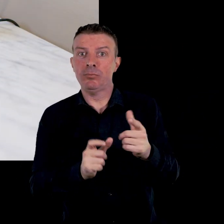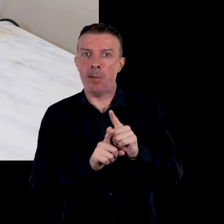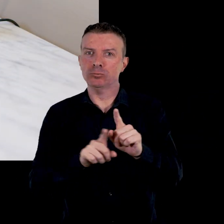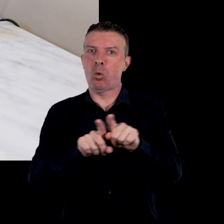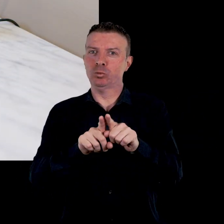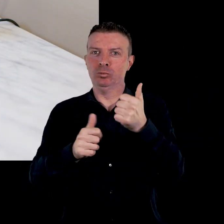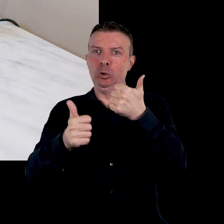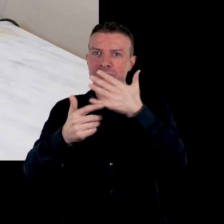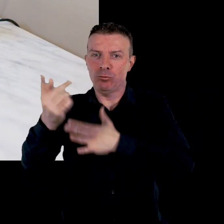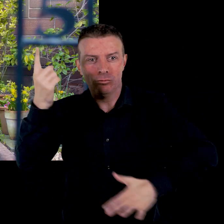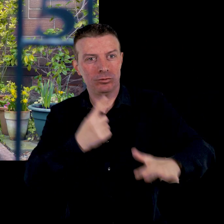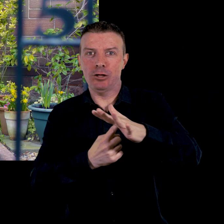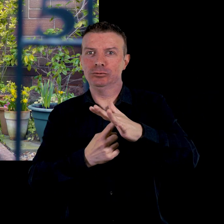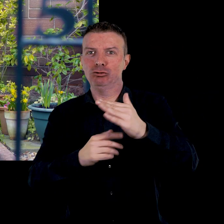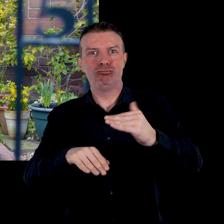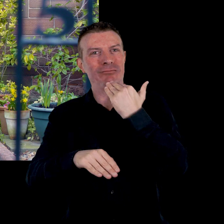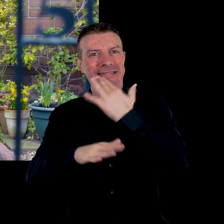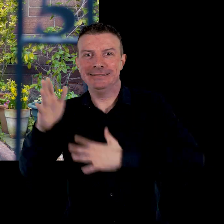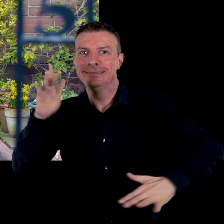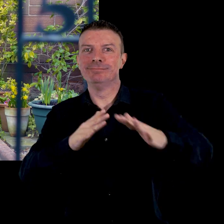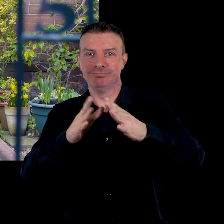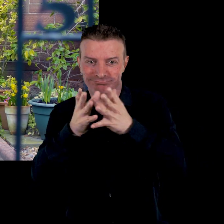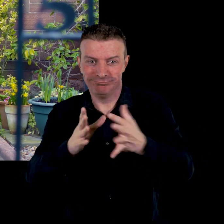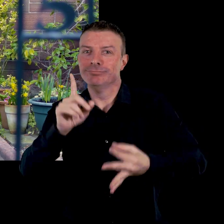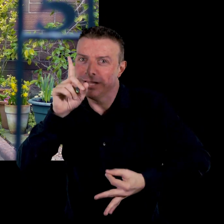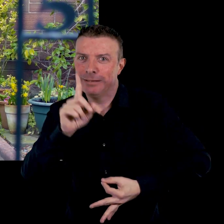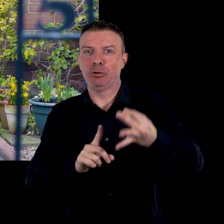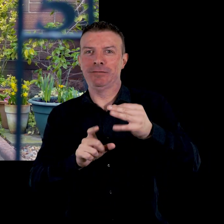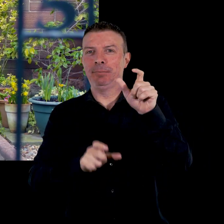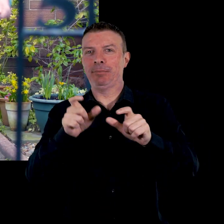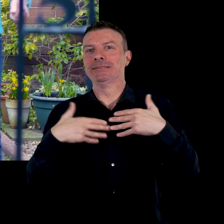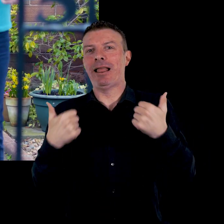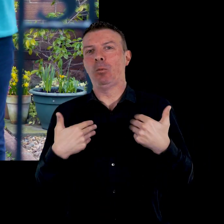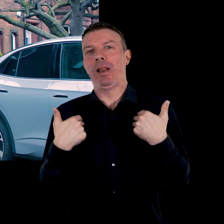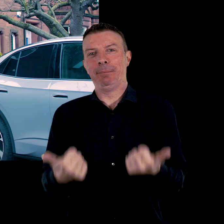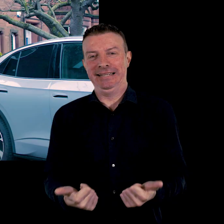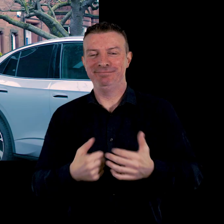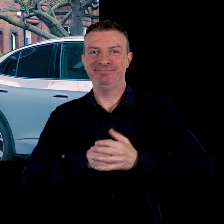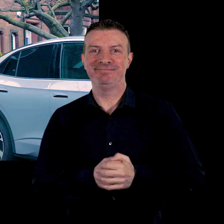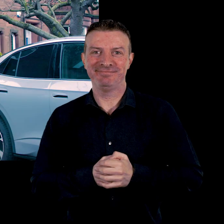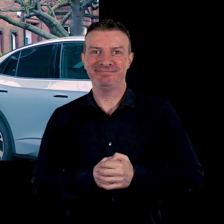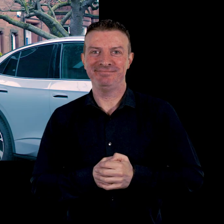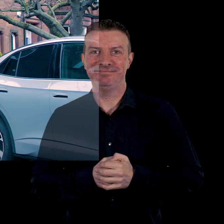but that also create space for nature and green spaces that really enhance people's health and wellbeing.